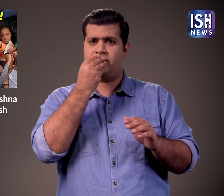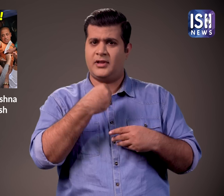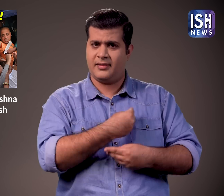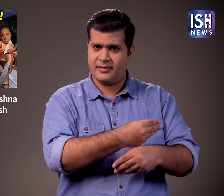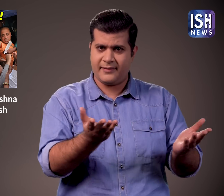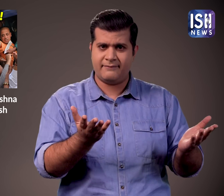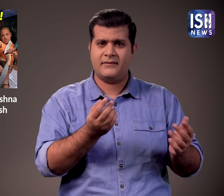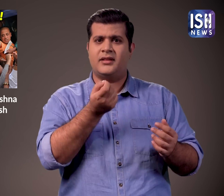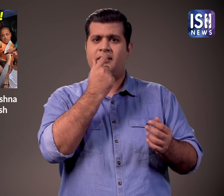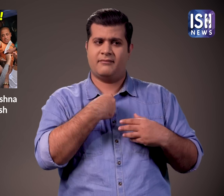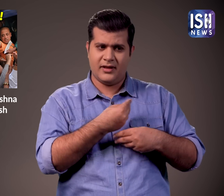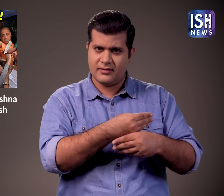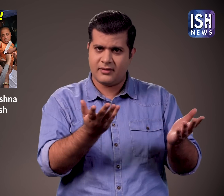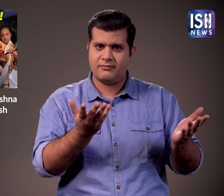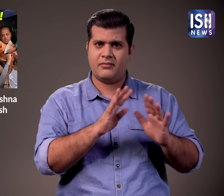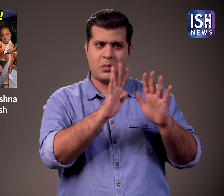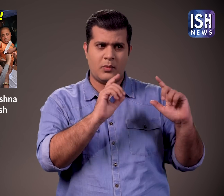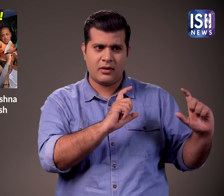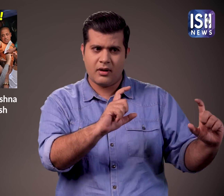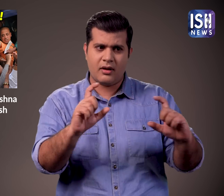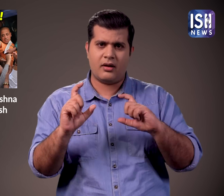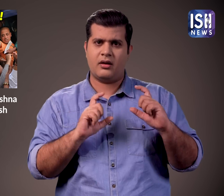They were even provided with food, medicines, etc. and were taken care of.